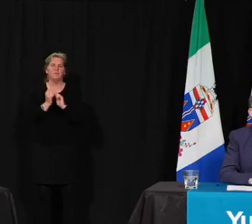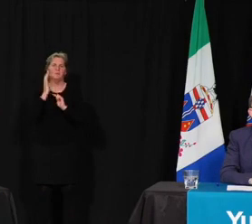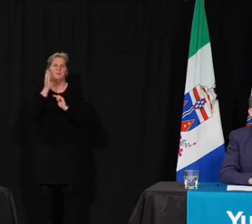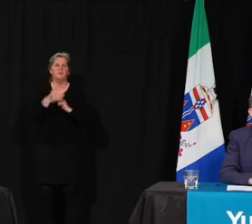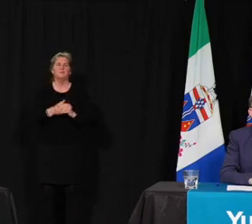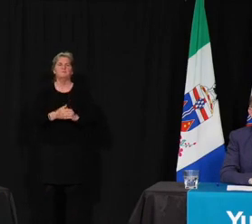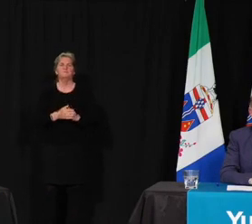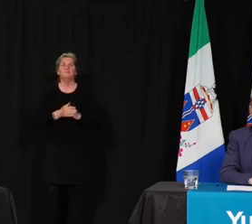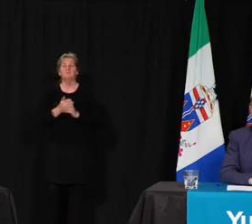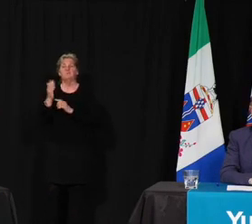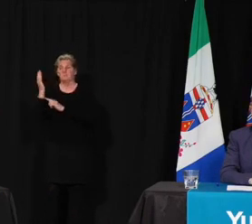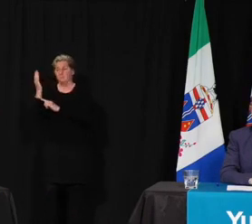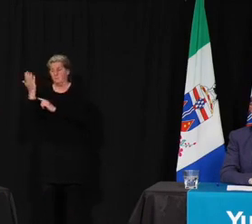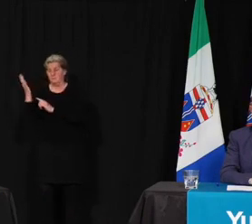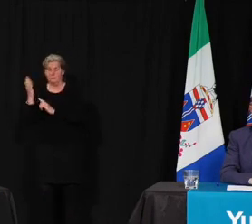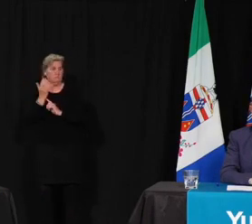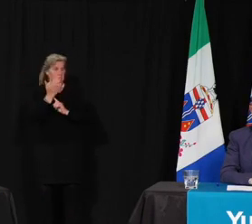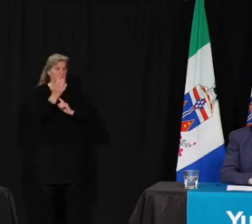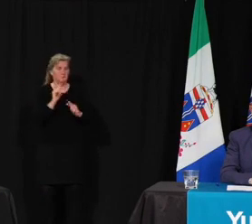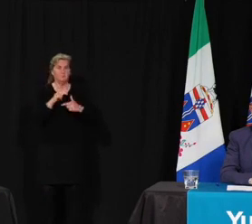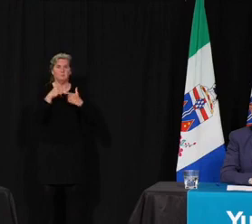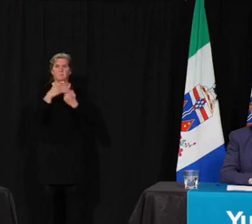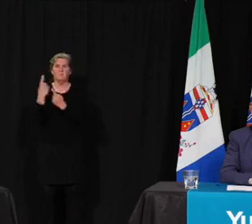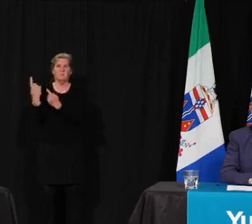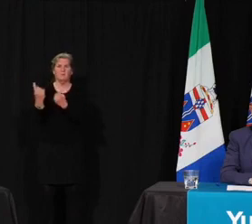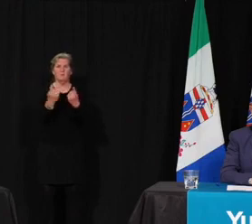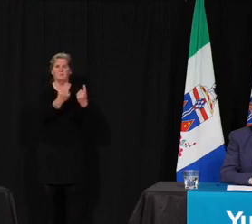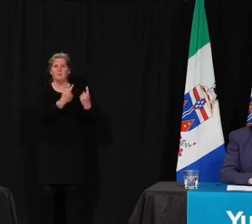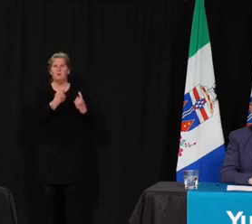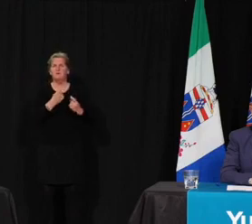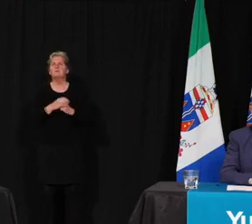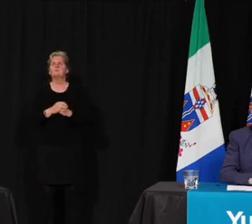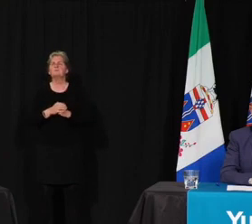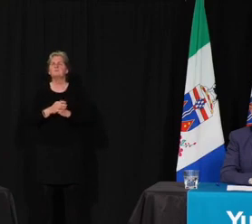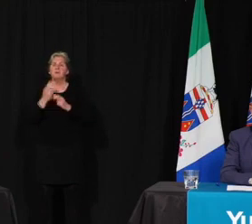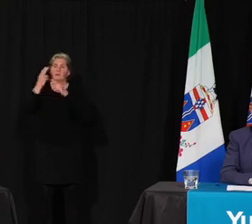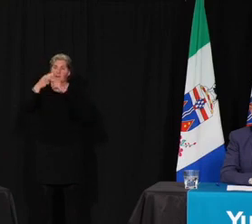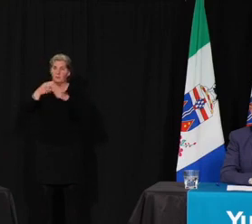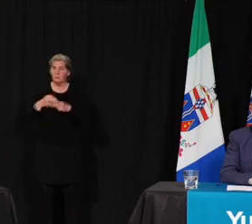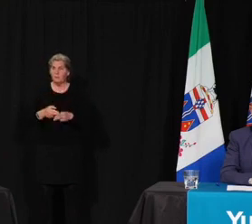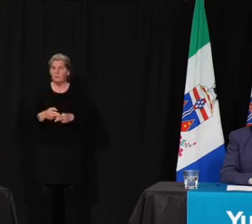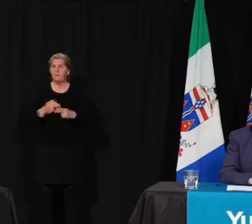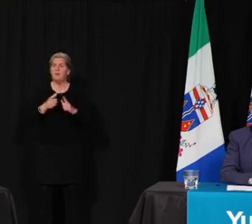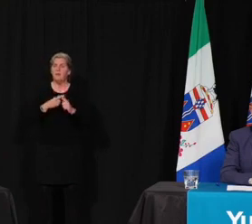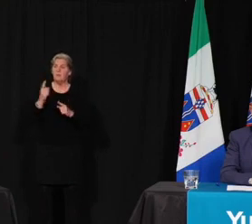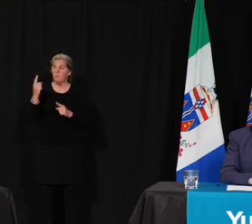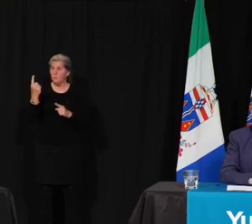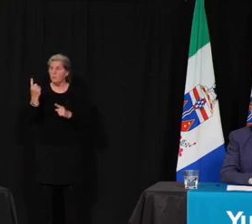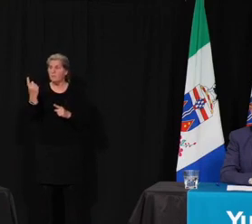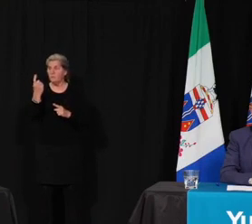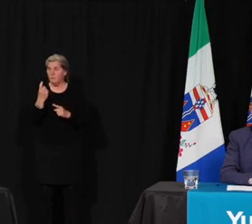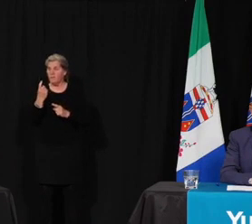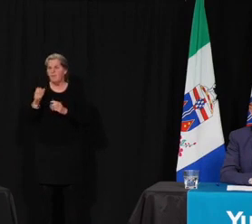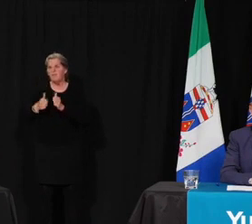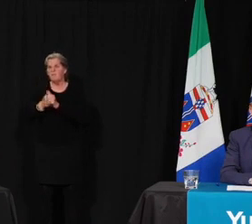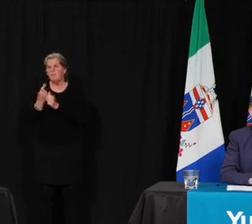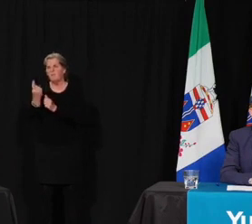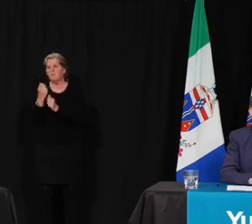Following our speakers we will o to the phone for questions from reporters. We will call you by name and you will each have one question plus one follow-up.